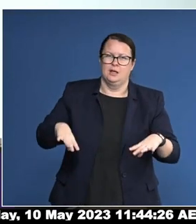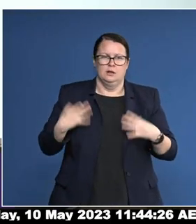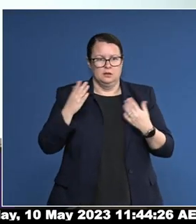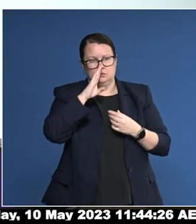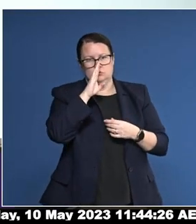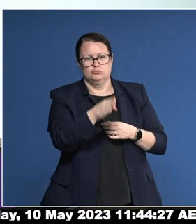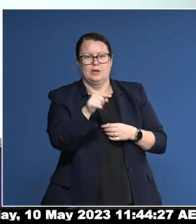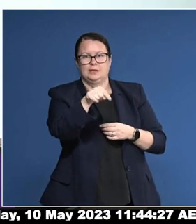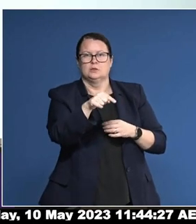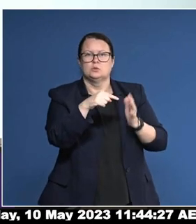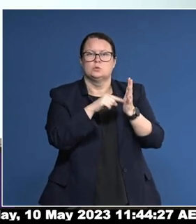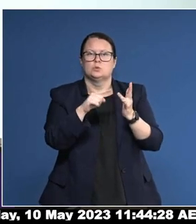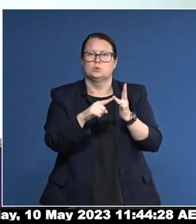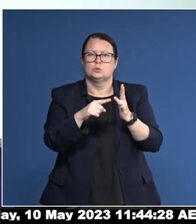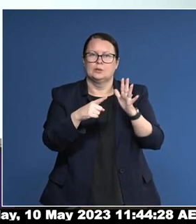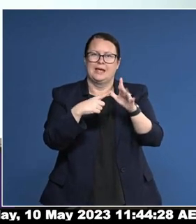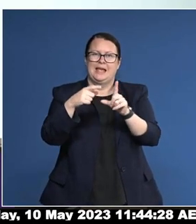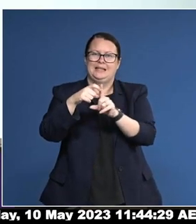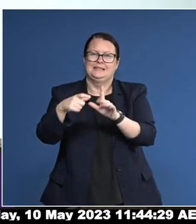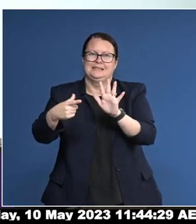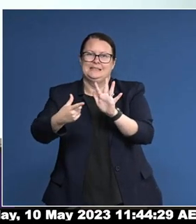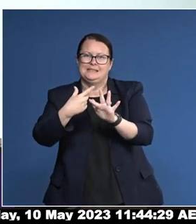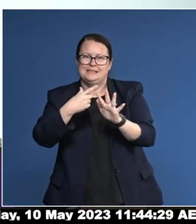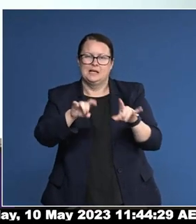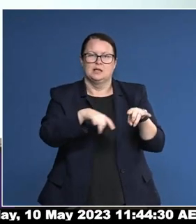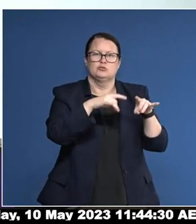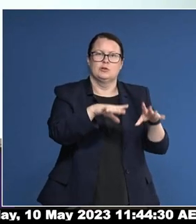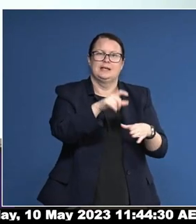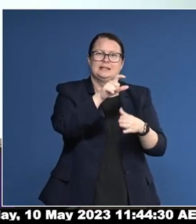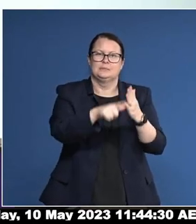now an Australian Disability Enterprise, formerly known as - or still known as